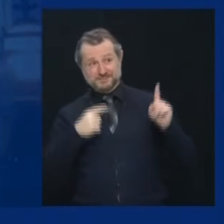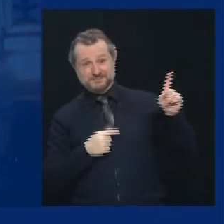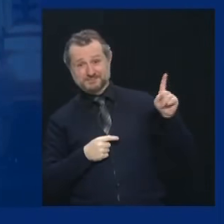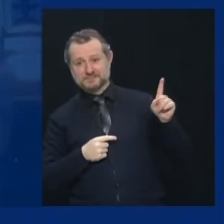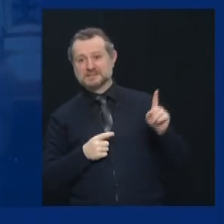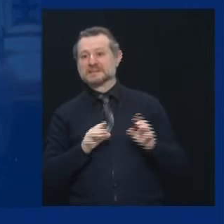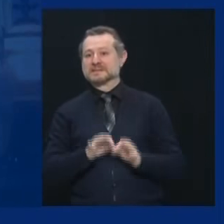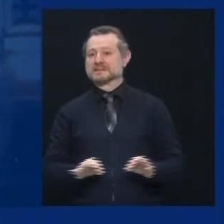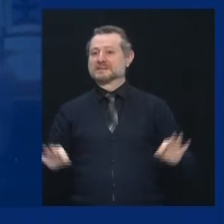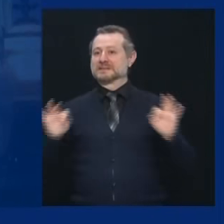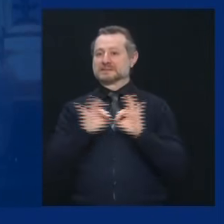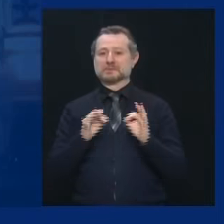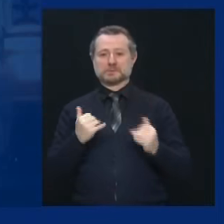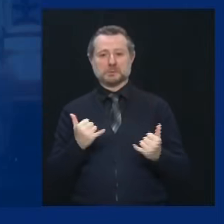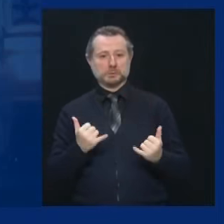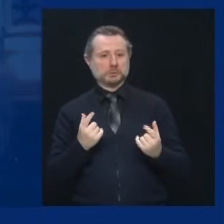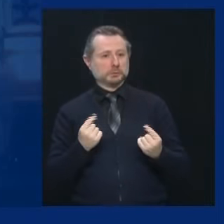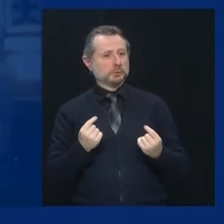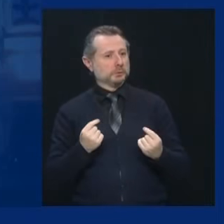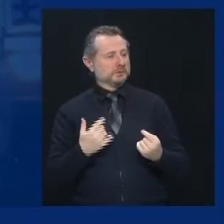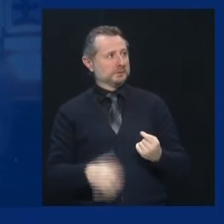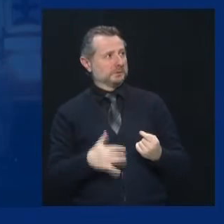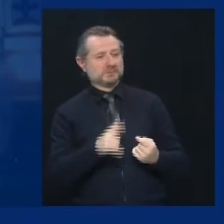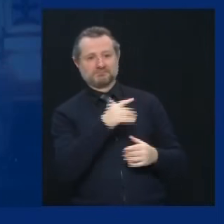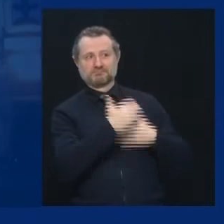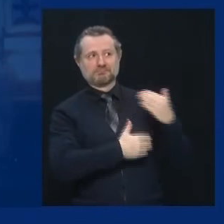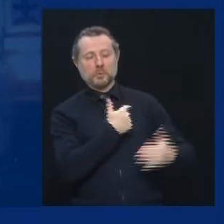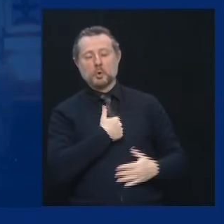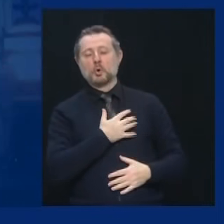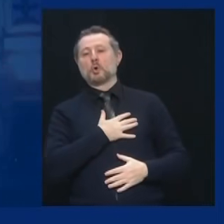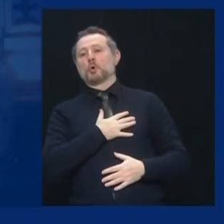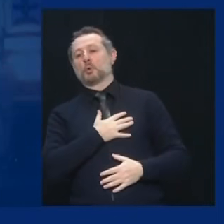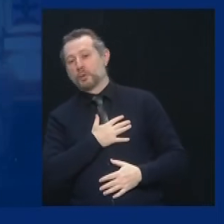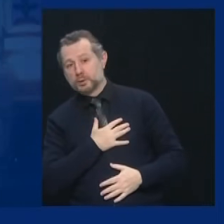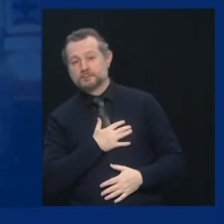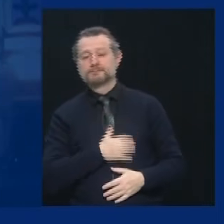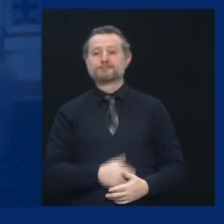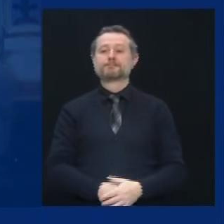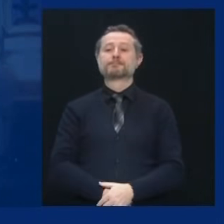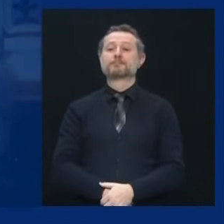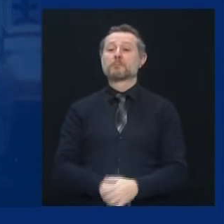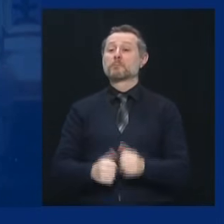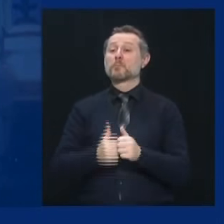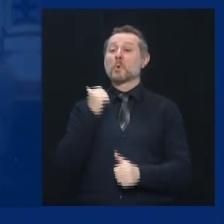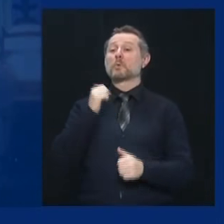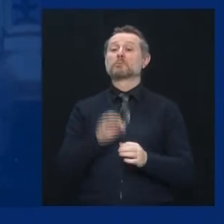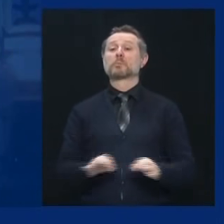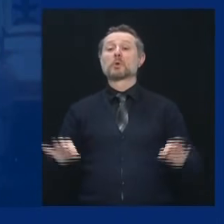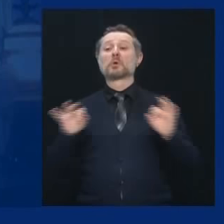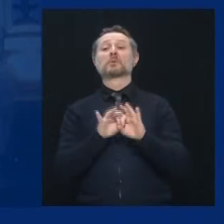SUBGROUPS. THE NURSING HOMES, THAT NUMBER IS 28%.